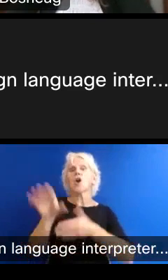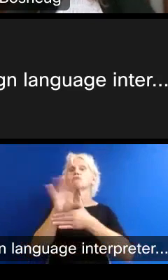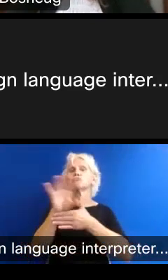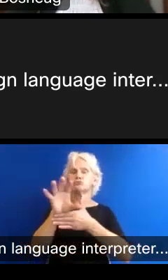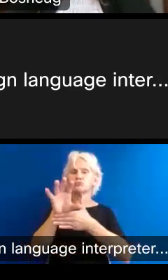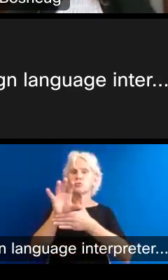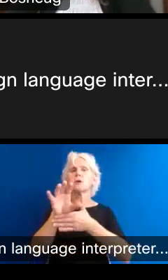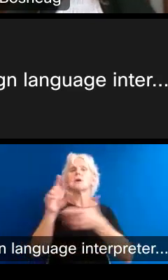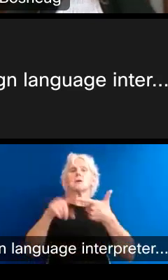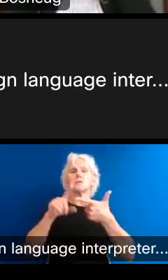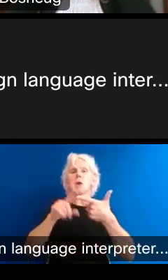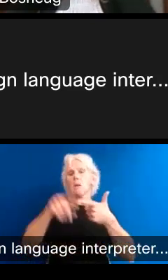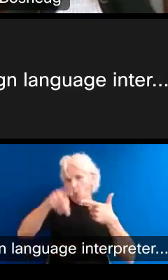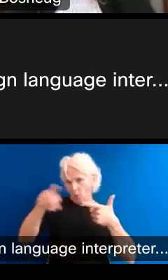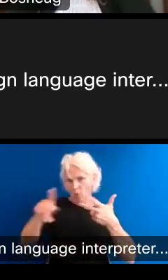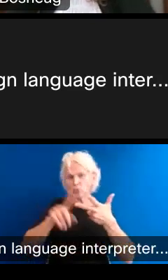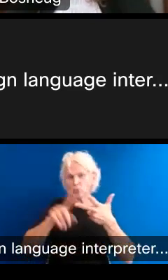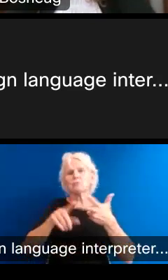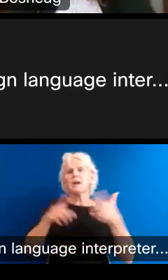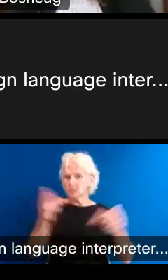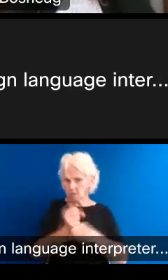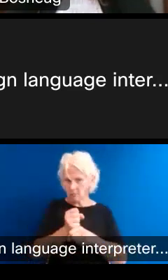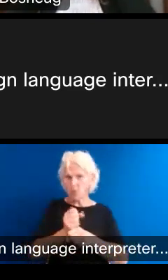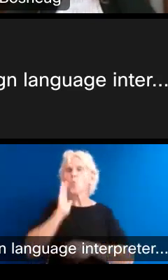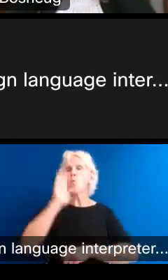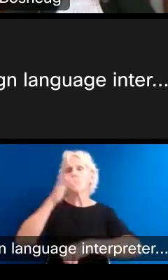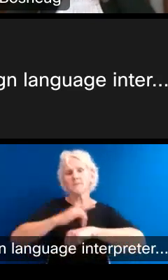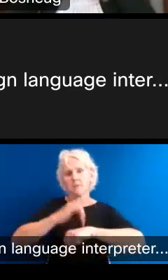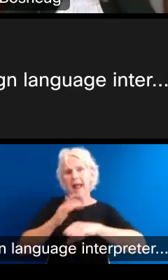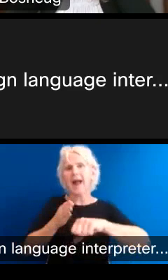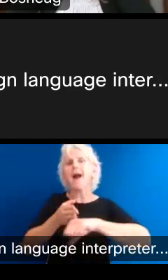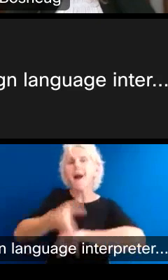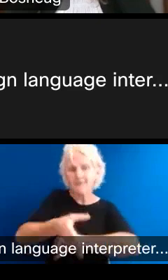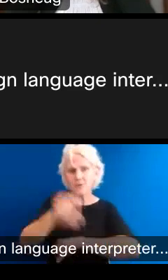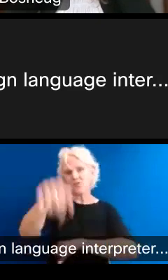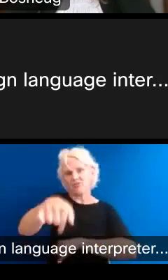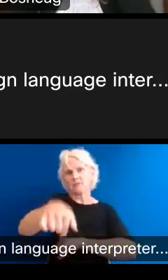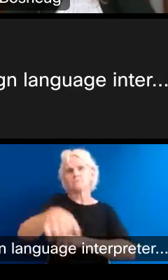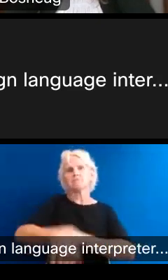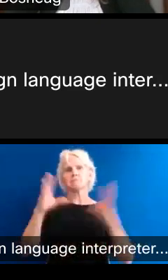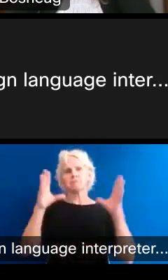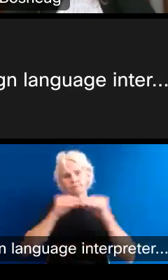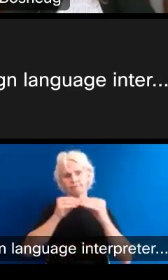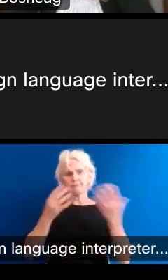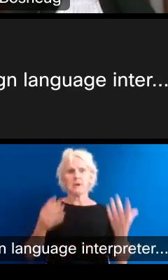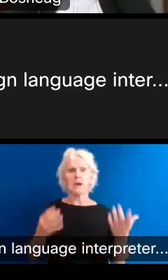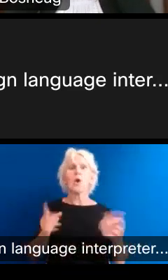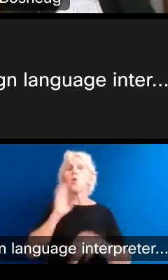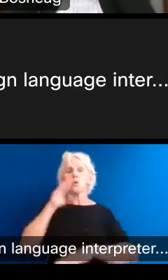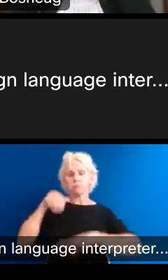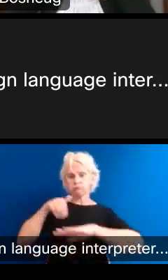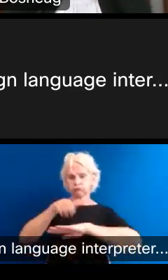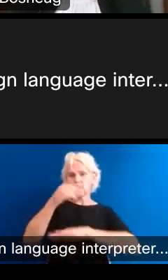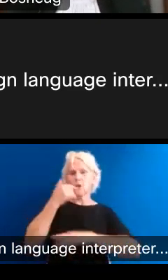of the Q&A will be available on the DSD archives with an email to all attendees when it's posted,